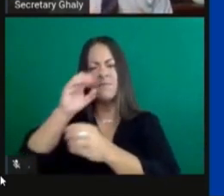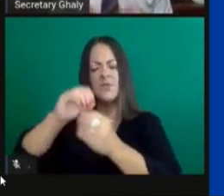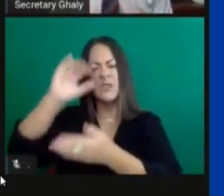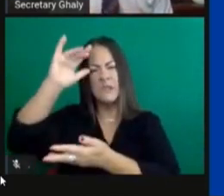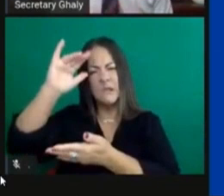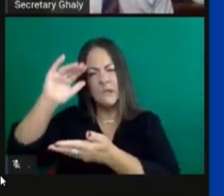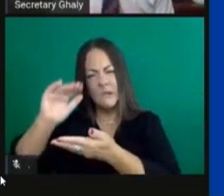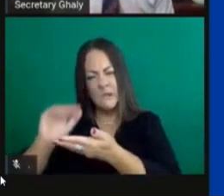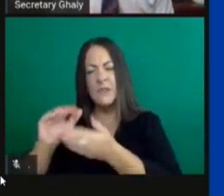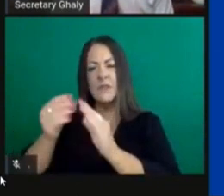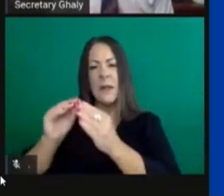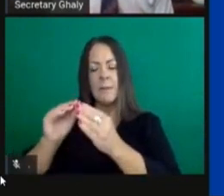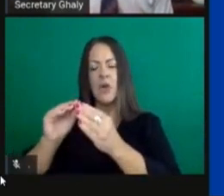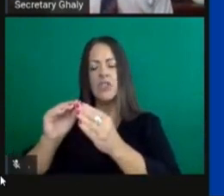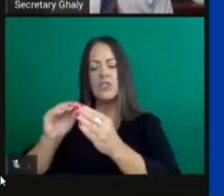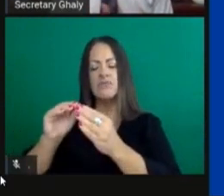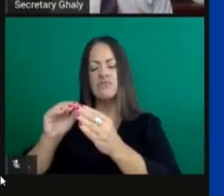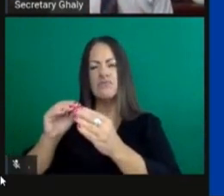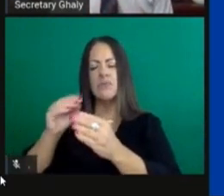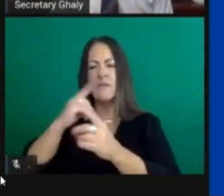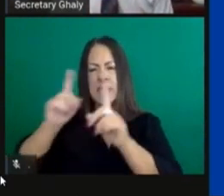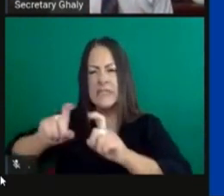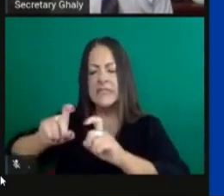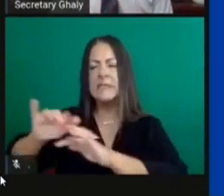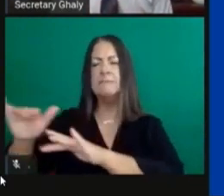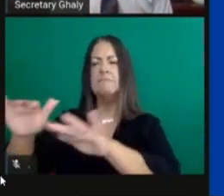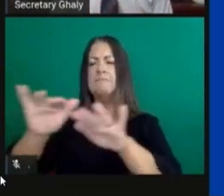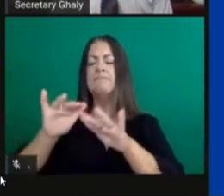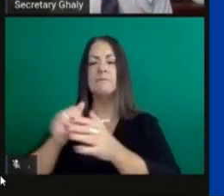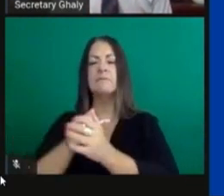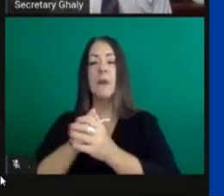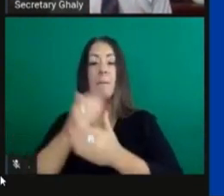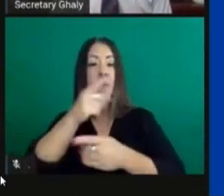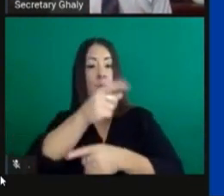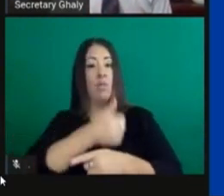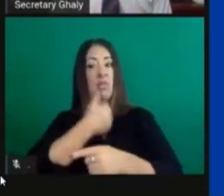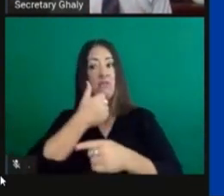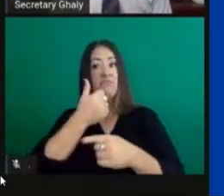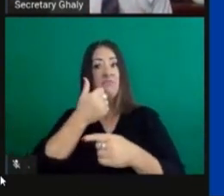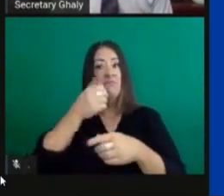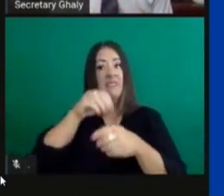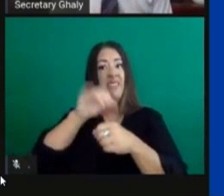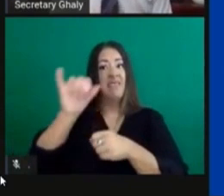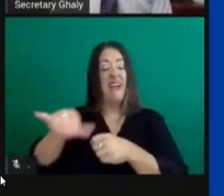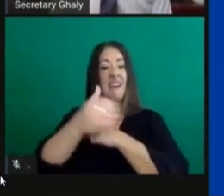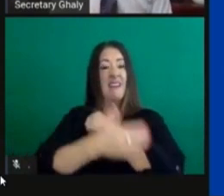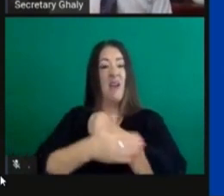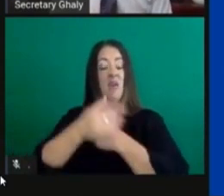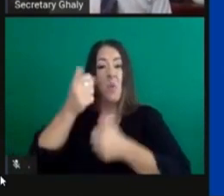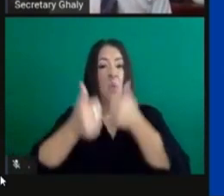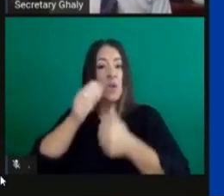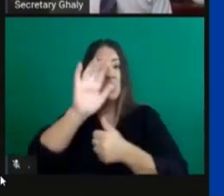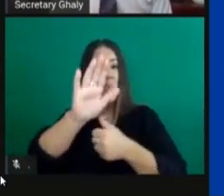A NUMBER OF COUNTIES ALSO DID ENOUGH TO CONTROL TRANSMISSION THAT THEY'RE MOVING TOWARDS A CHANGE IN TIER. SOME OF THESE COUNTIES MAY BE